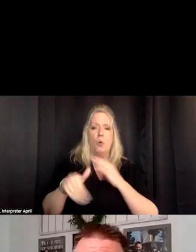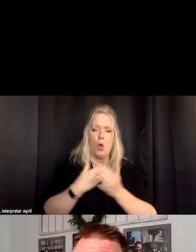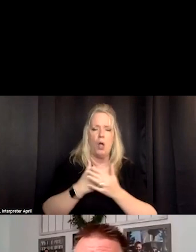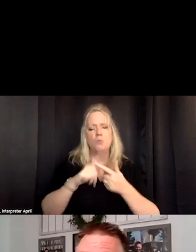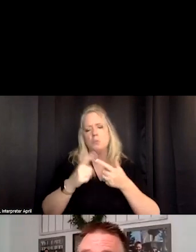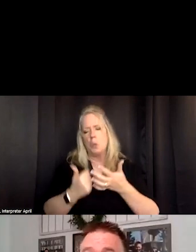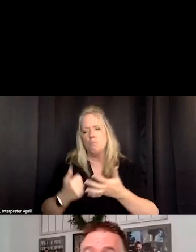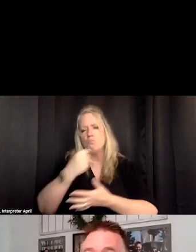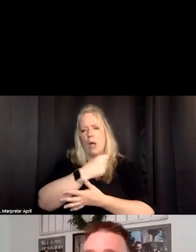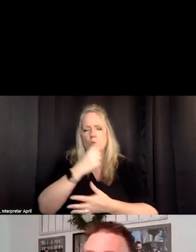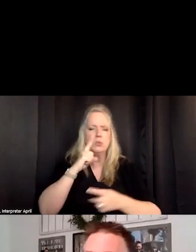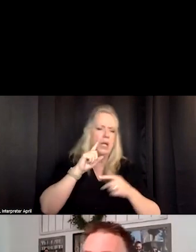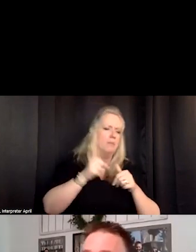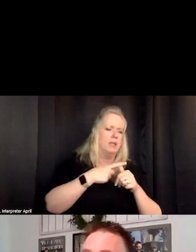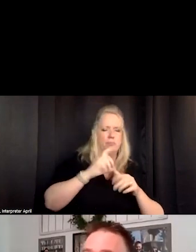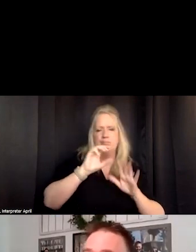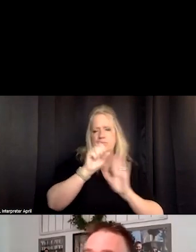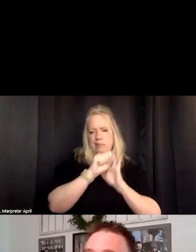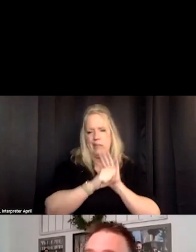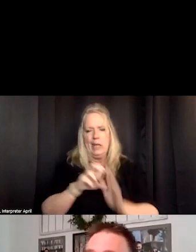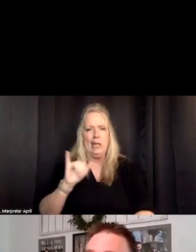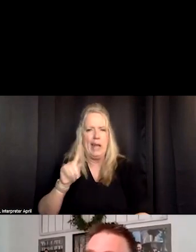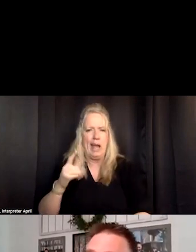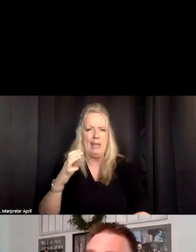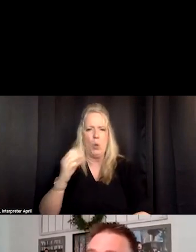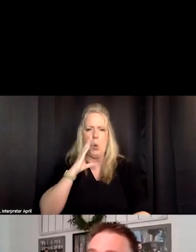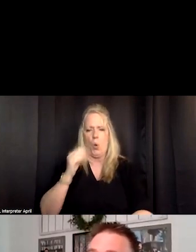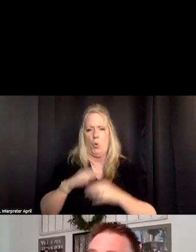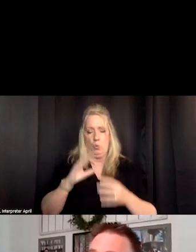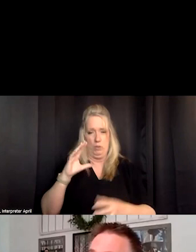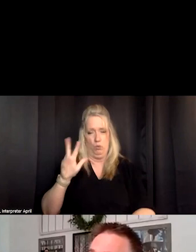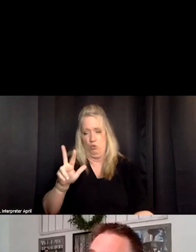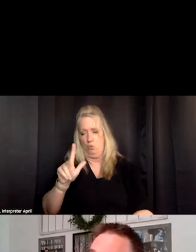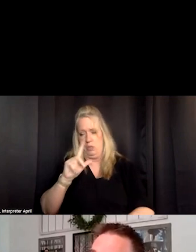IMPLEMENT, AS A STATE. IN IDAHO. WE ARE GOING TO DO THE 23 HOUR CRISIS RECEIVING CENTERS. LEAVING